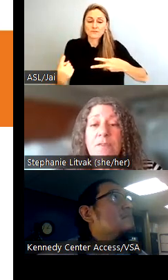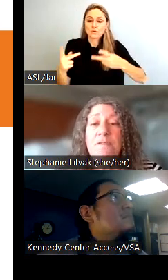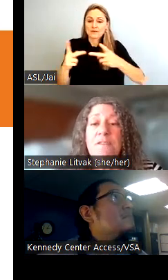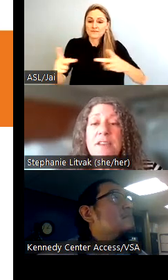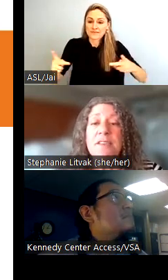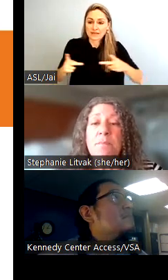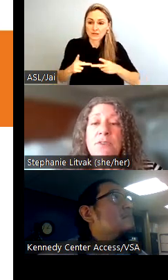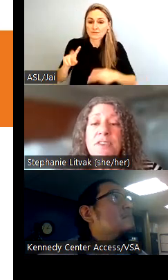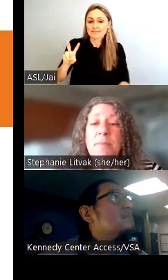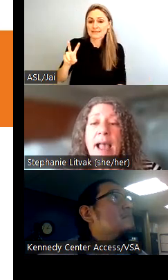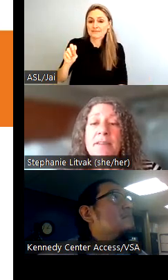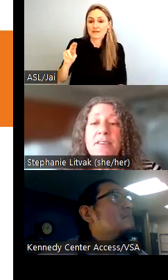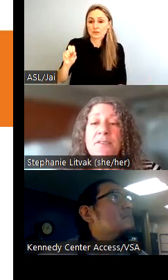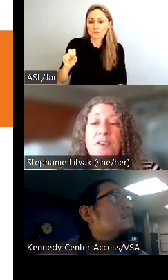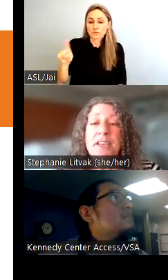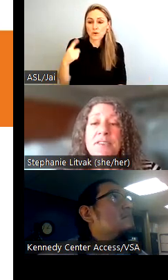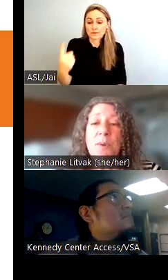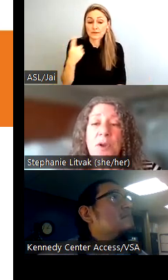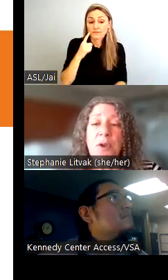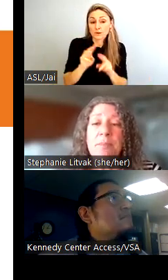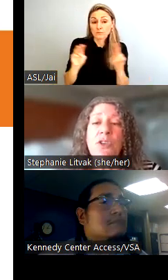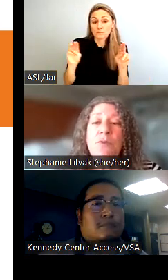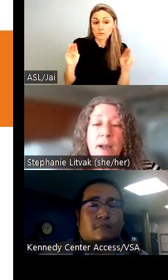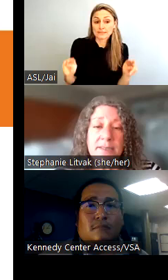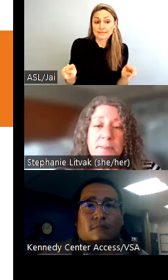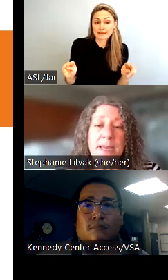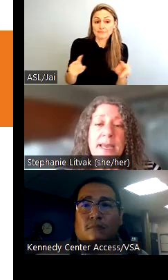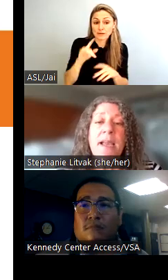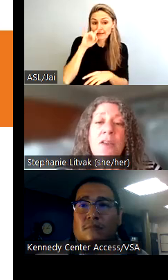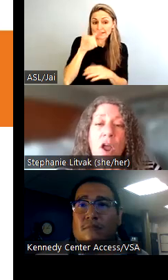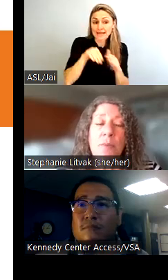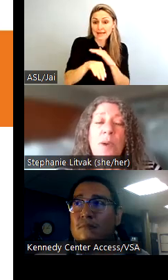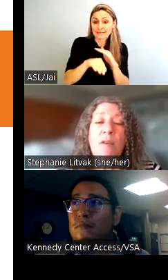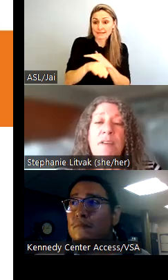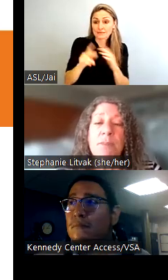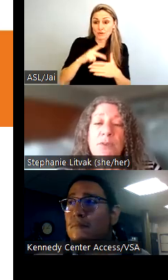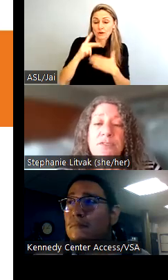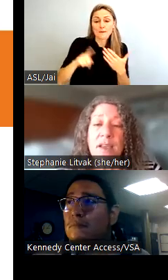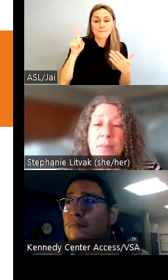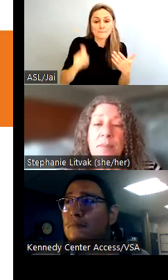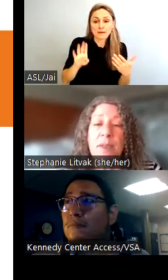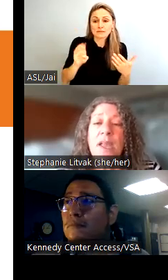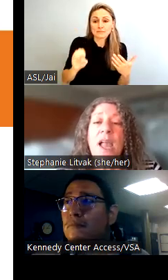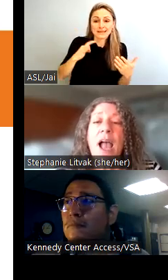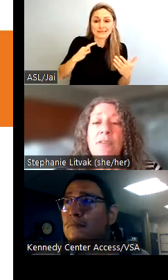For the VSA Museum Access for Kids Program you must be a nonprofit museum.